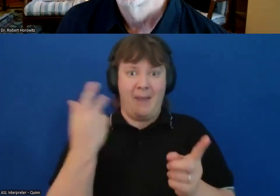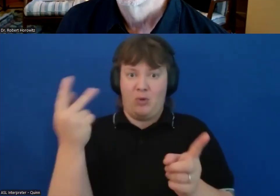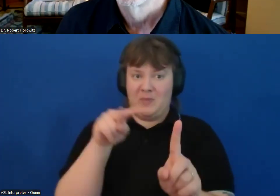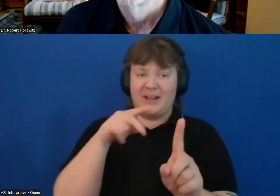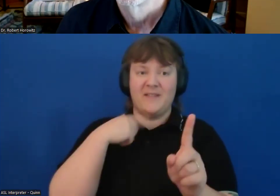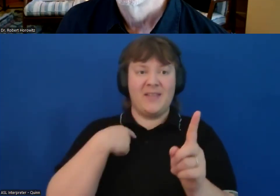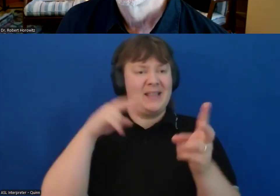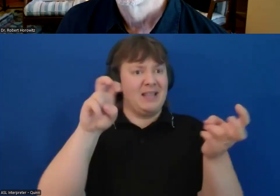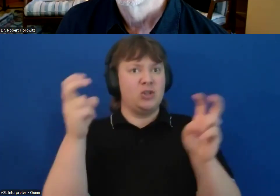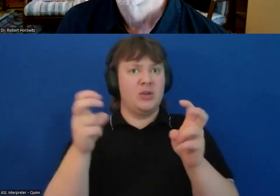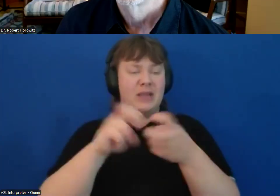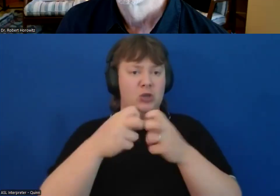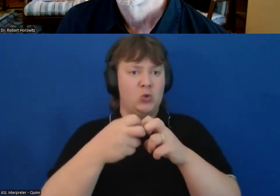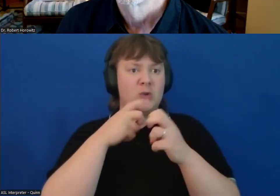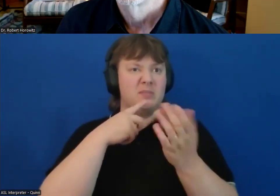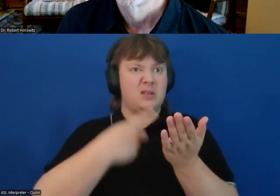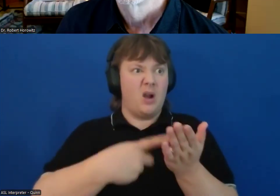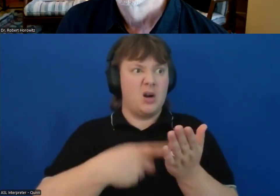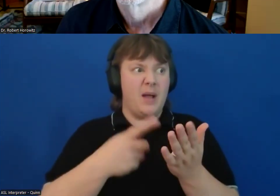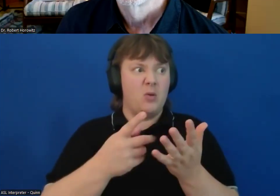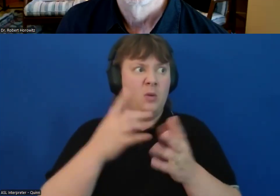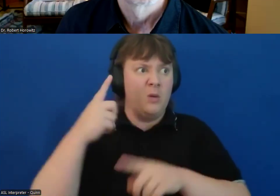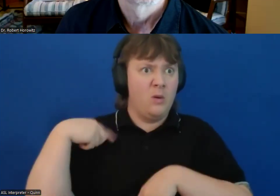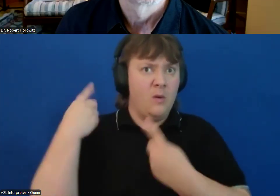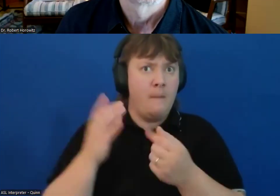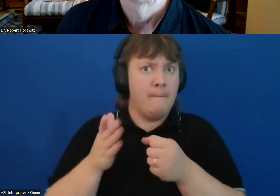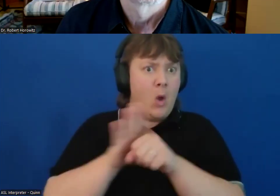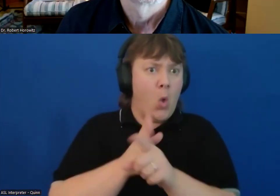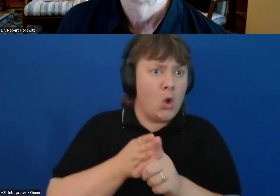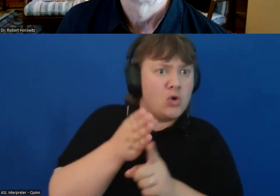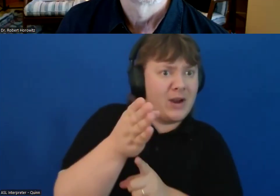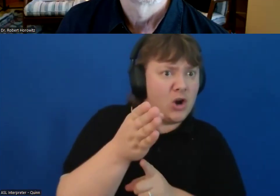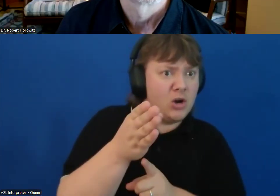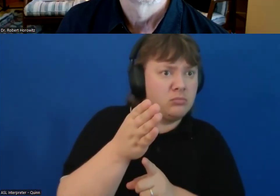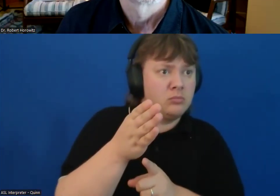circles throughout my entire career. And not only do I come to this in my professional role,